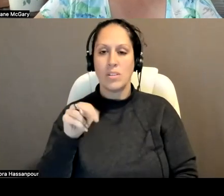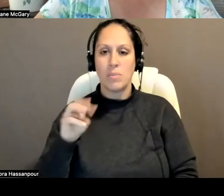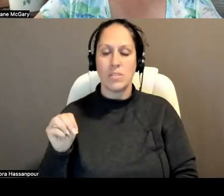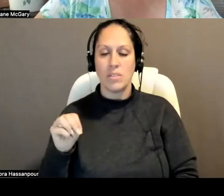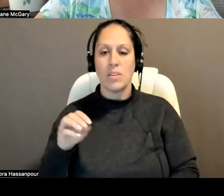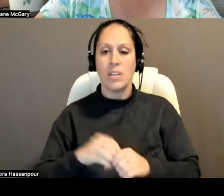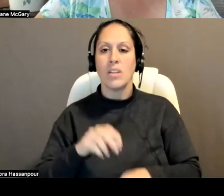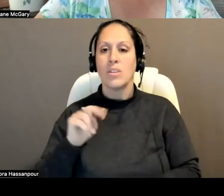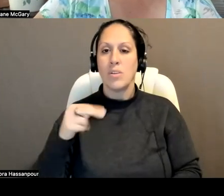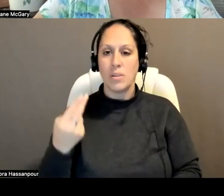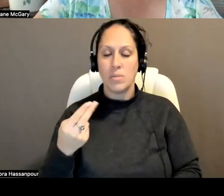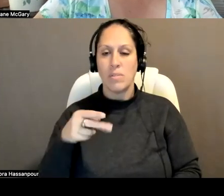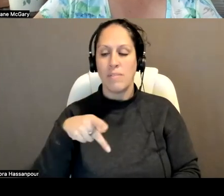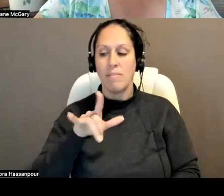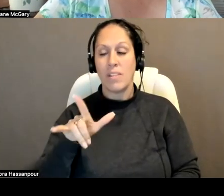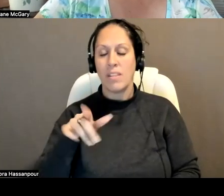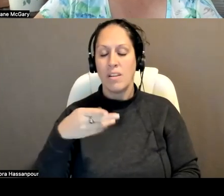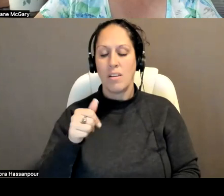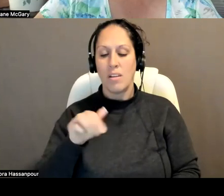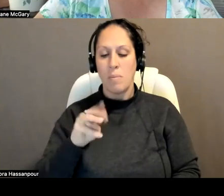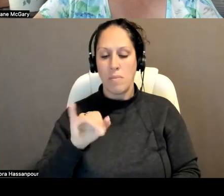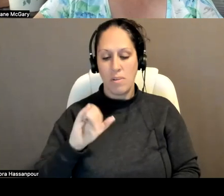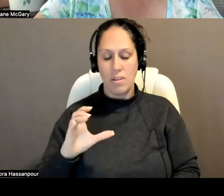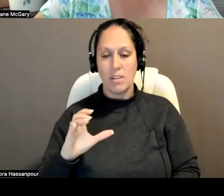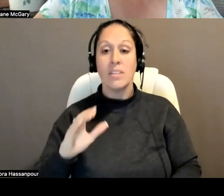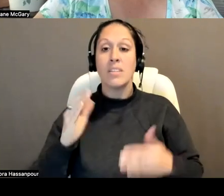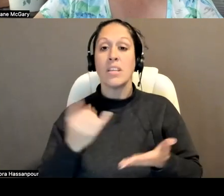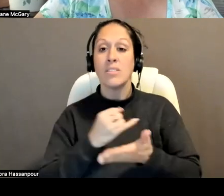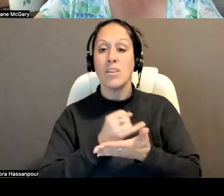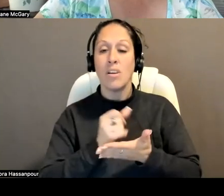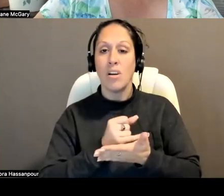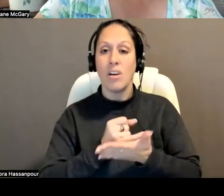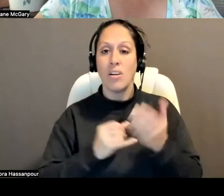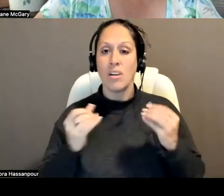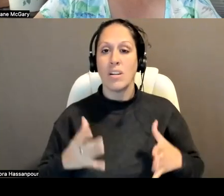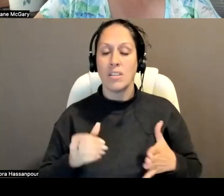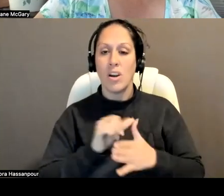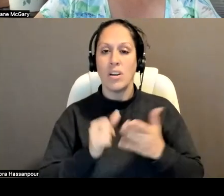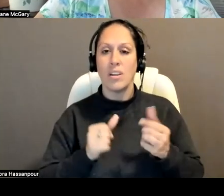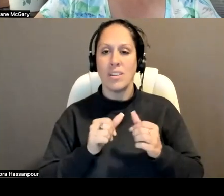New Hampshire Philharmonic, he has been a guest artist at the Orvietto Musica Chamber